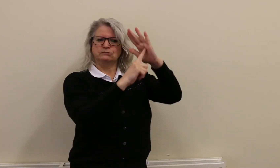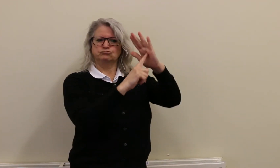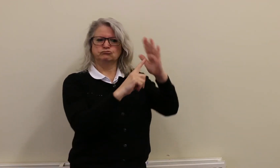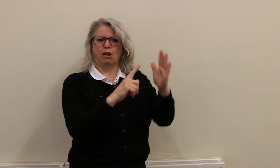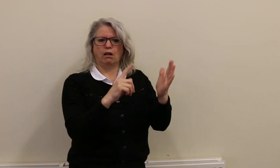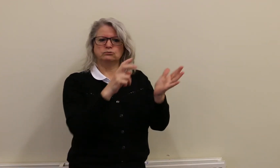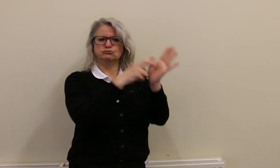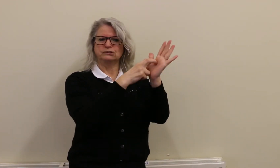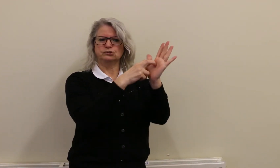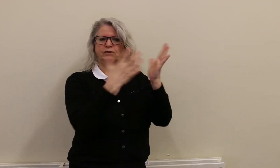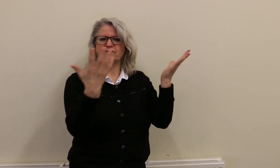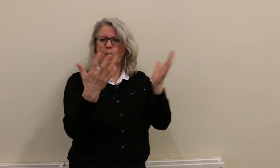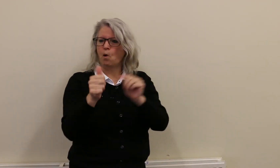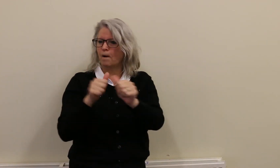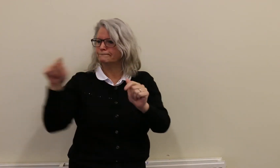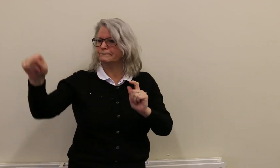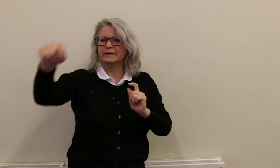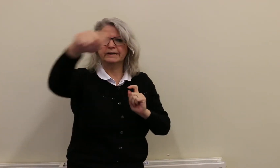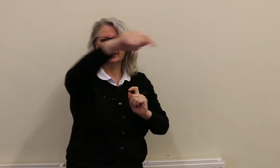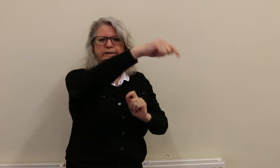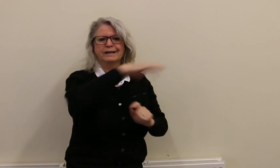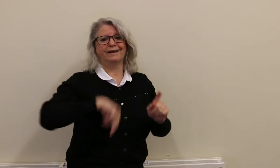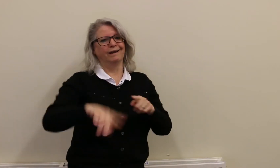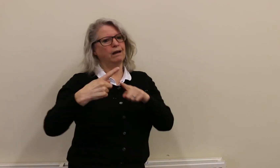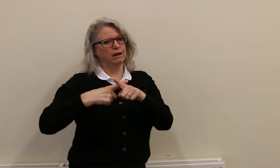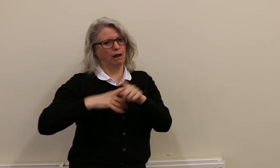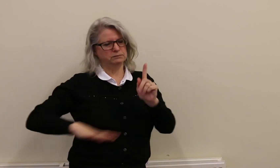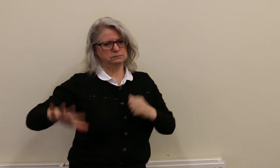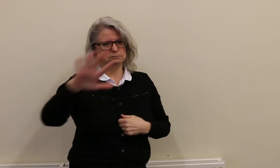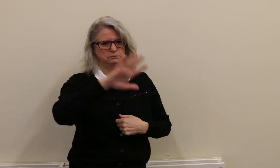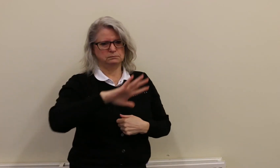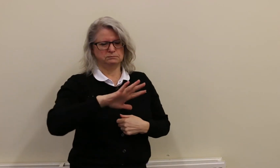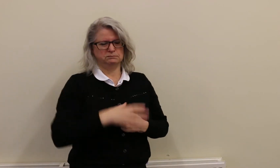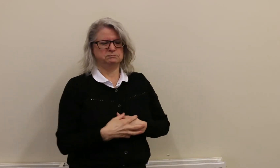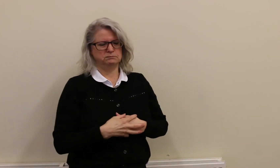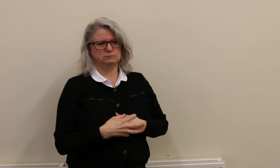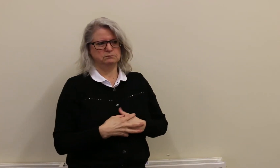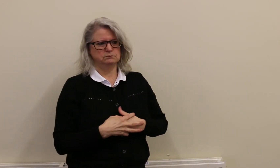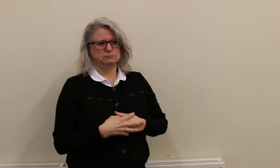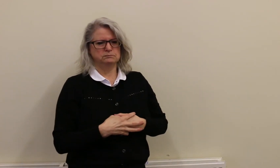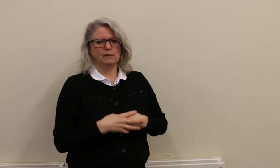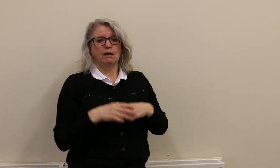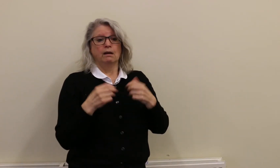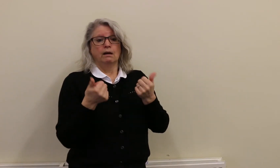Companies House is the central register of all the companies in England.